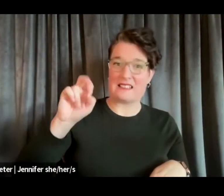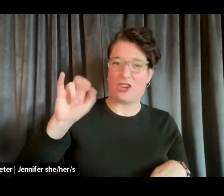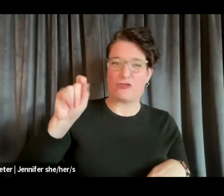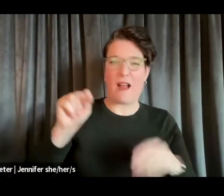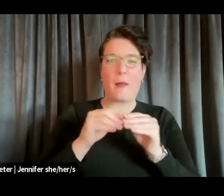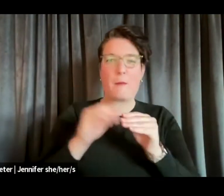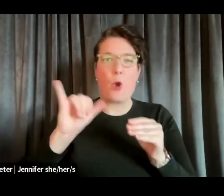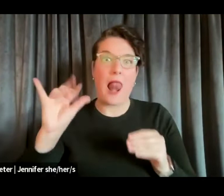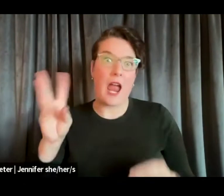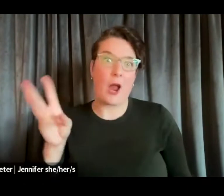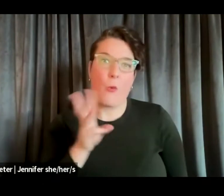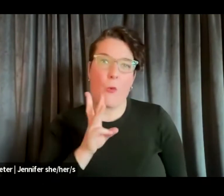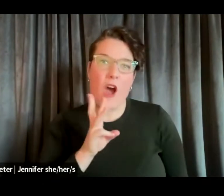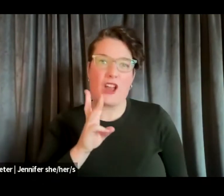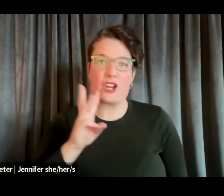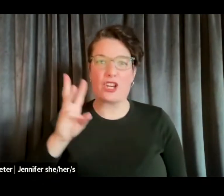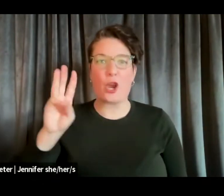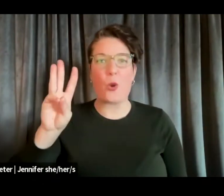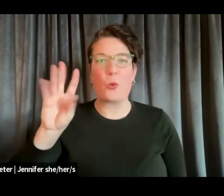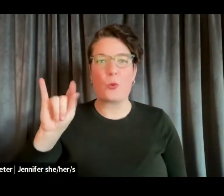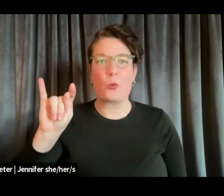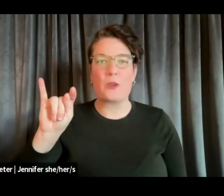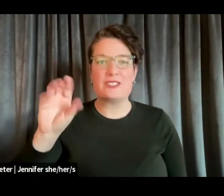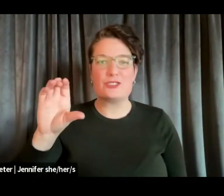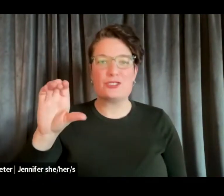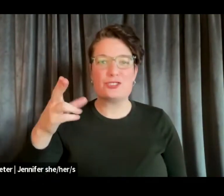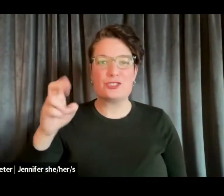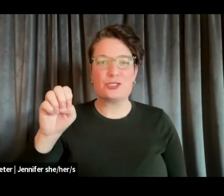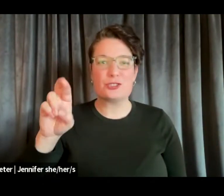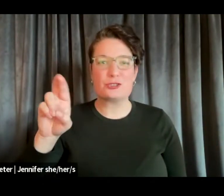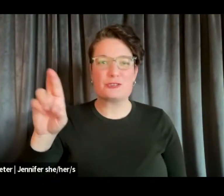Like that's the day to say the blessings for rain.